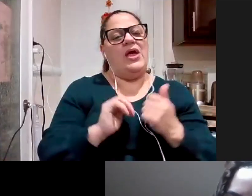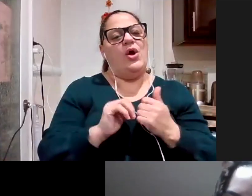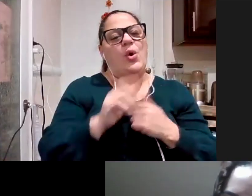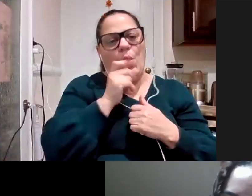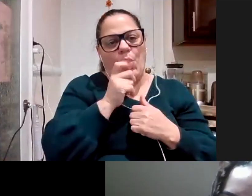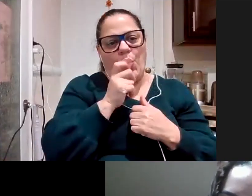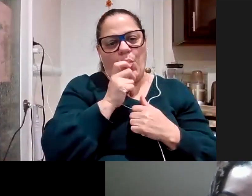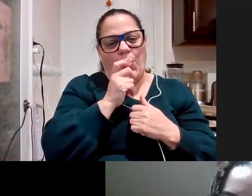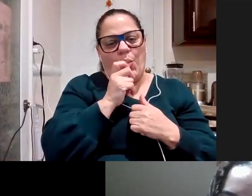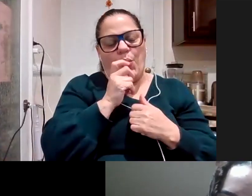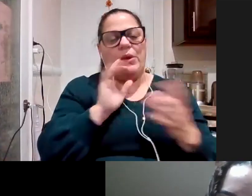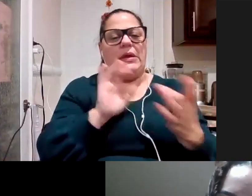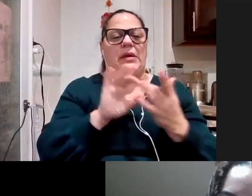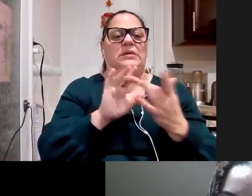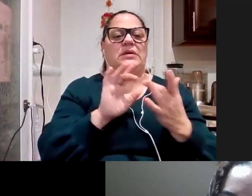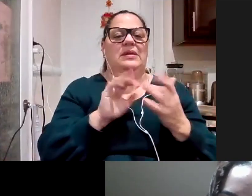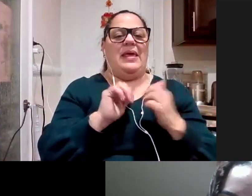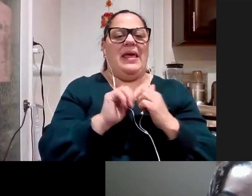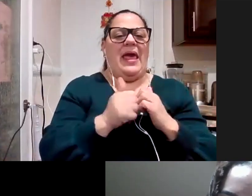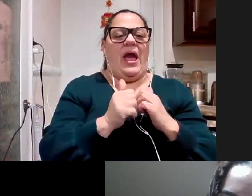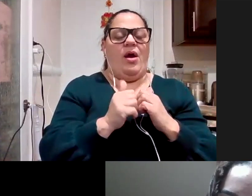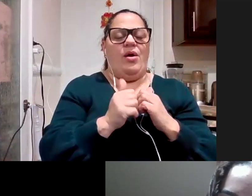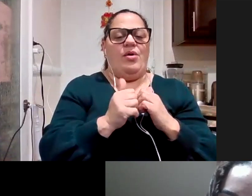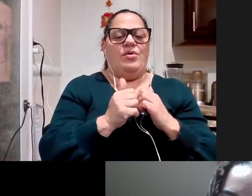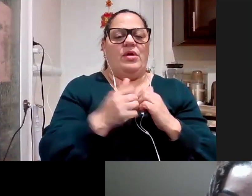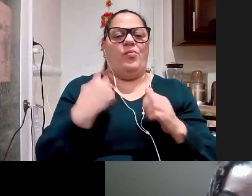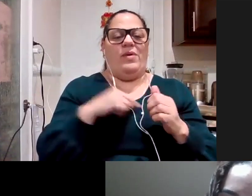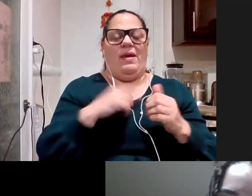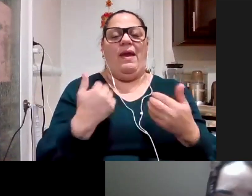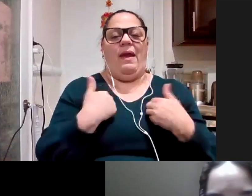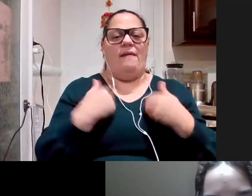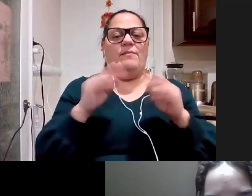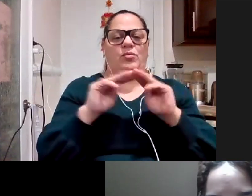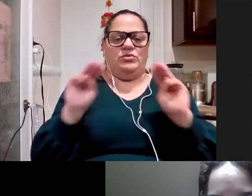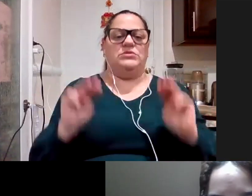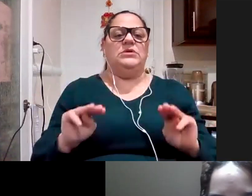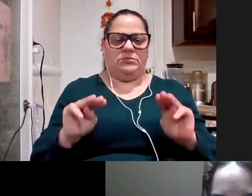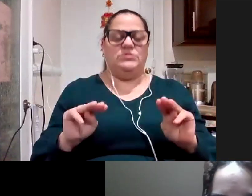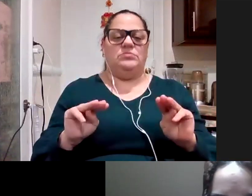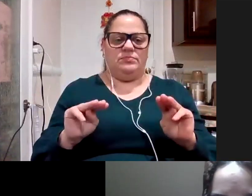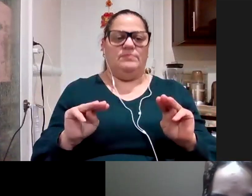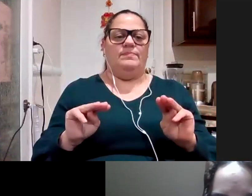and for how long? And you know, how can we get existing museums like our our East Tennessee